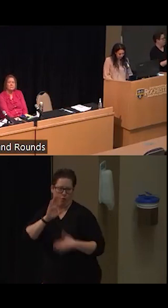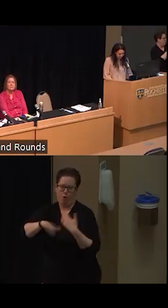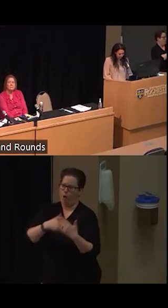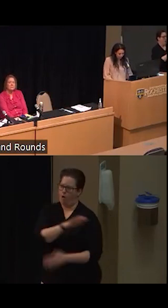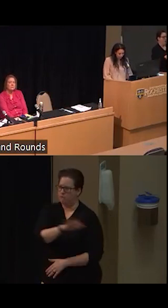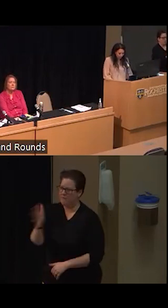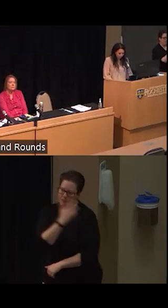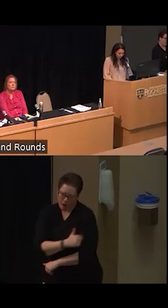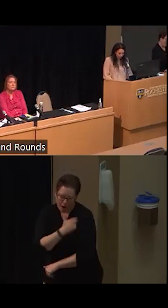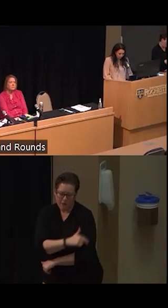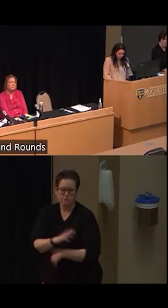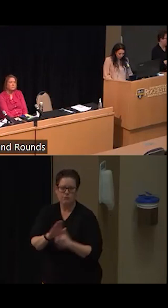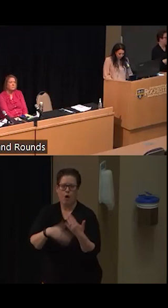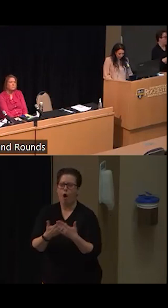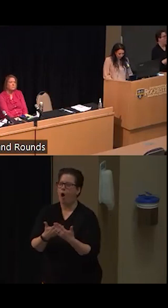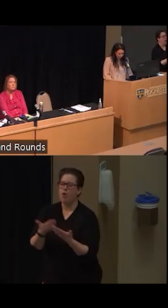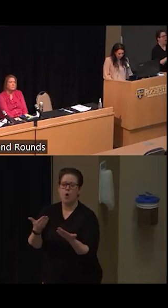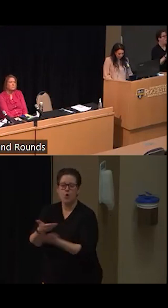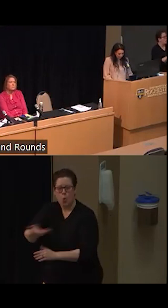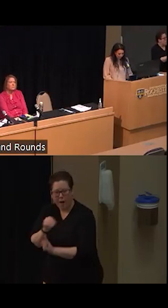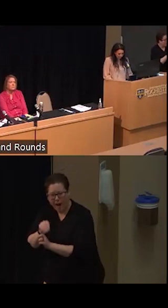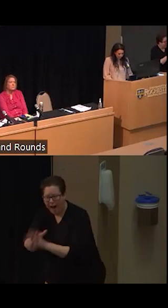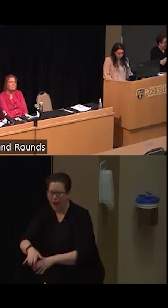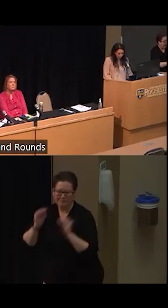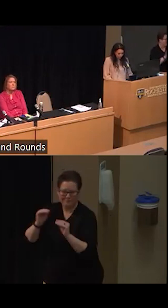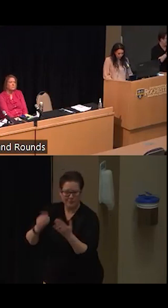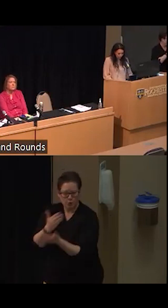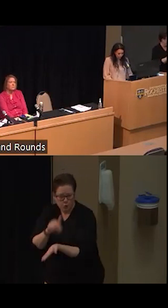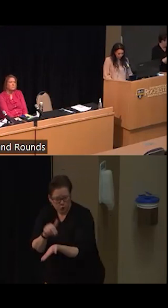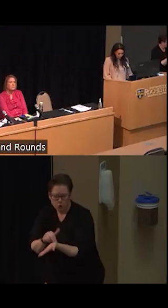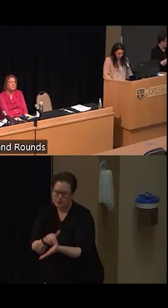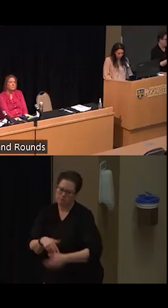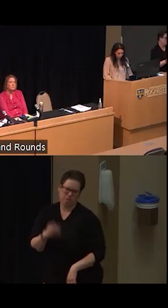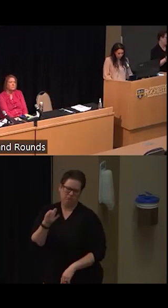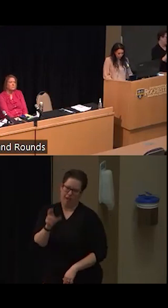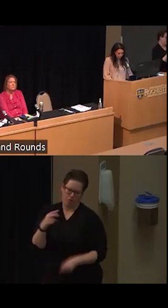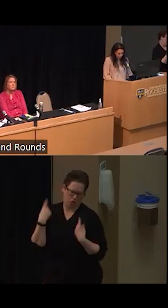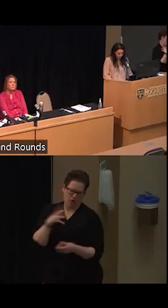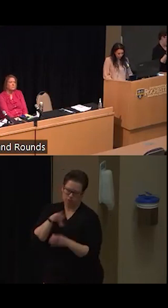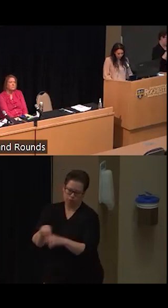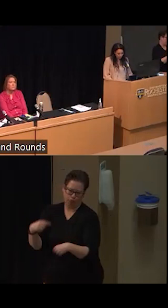the hospital all of our onboarding and education of new nurses Heather has been a part of Heather